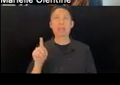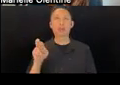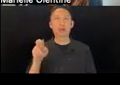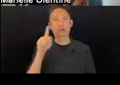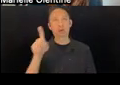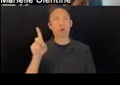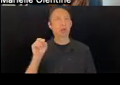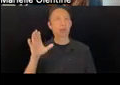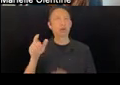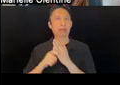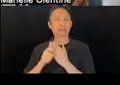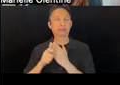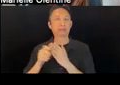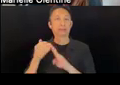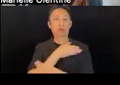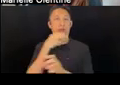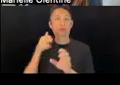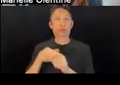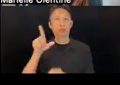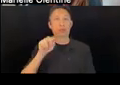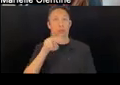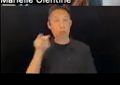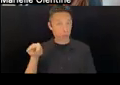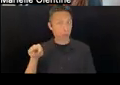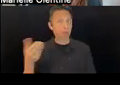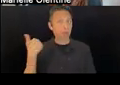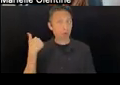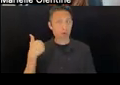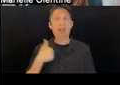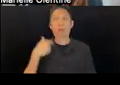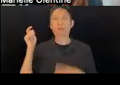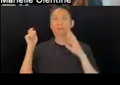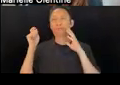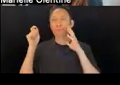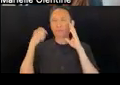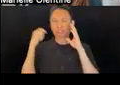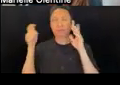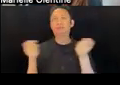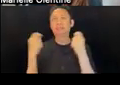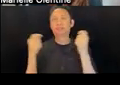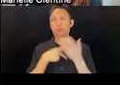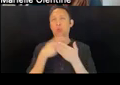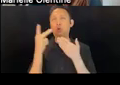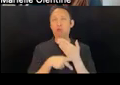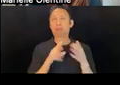support of the arts is so important in our time. So give me one second, I'm going to share my screen and then we'll jump right into the presentation, and